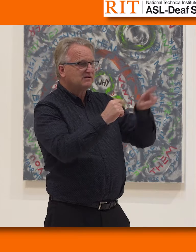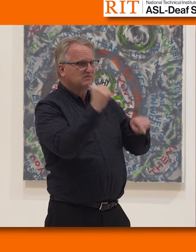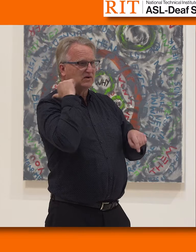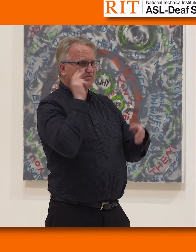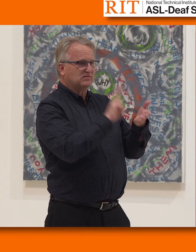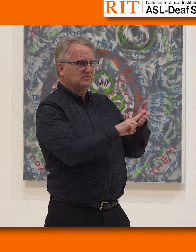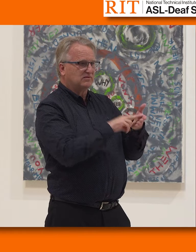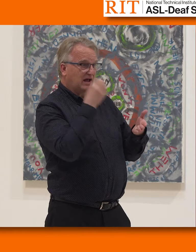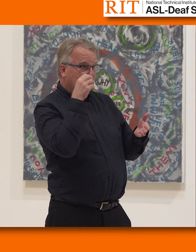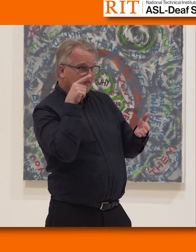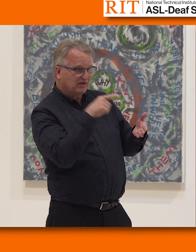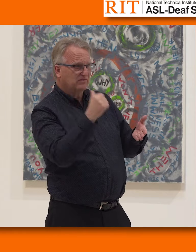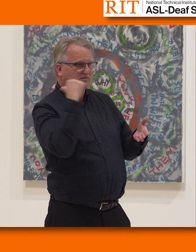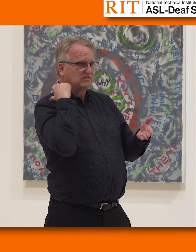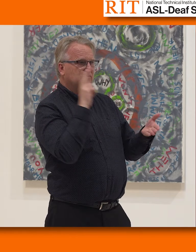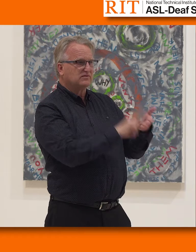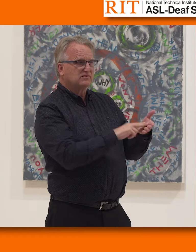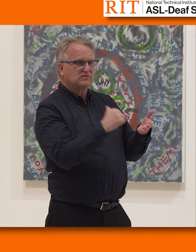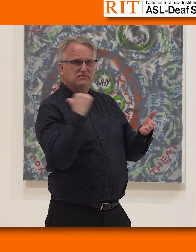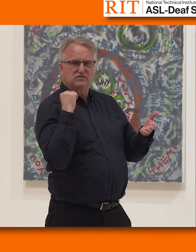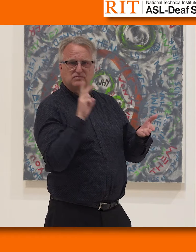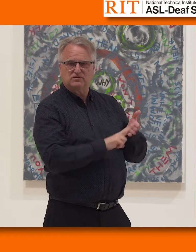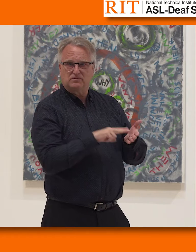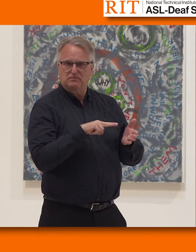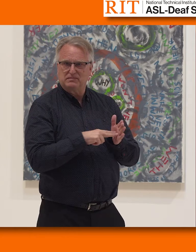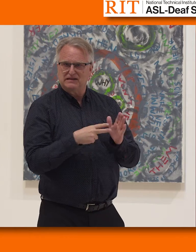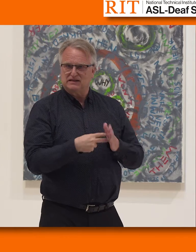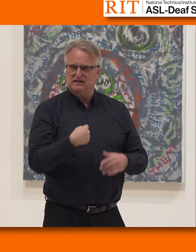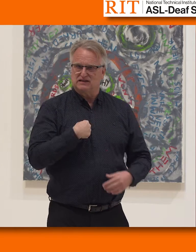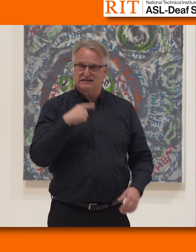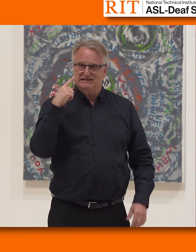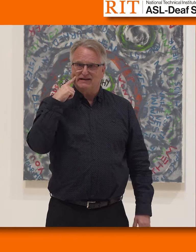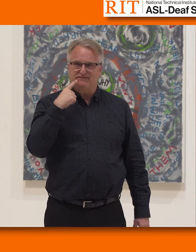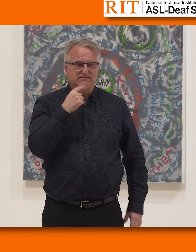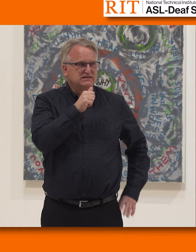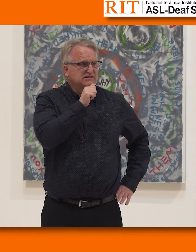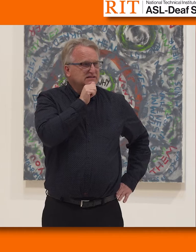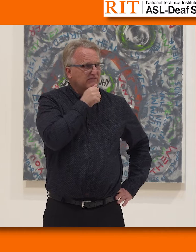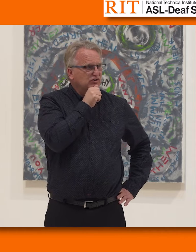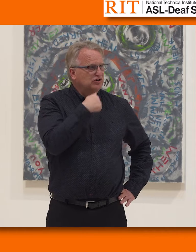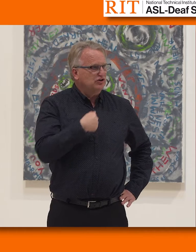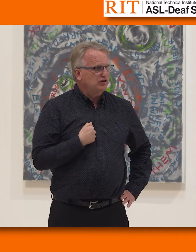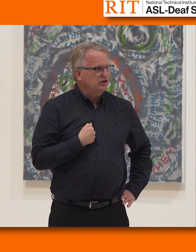And we realized that with the interpreting office, some of them would not take some of the assignments that I was assigned to.